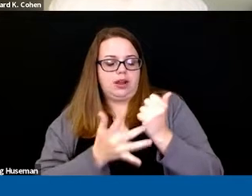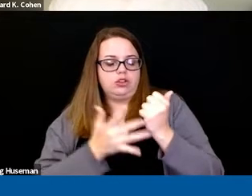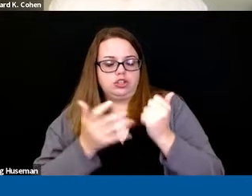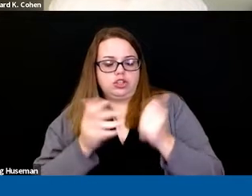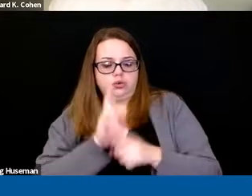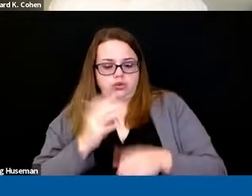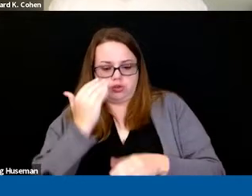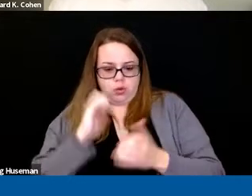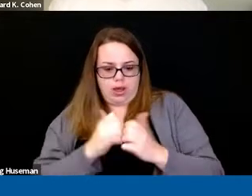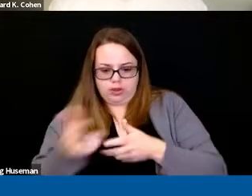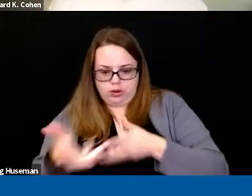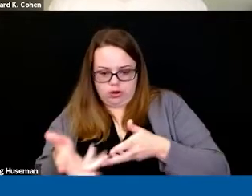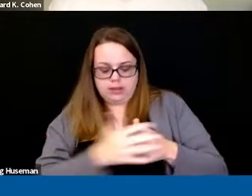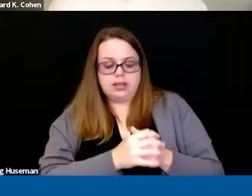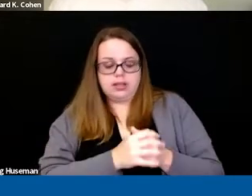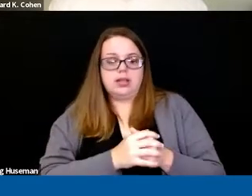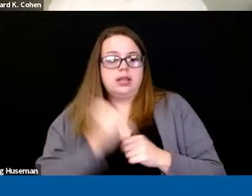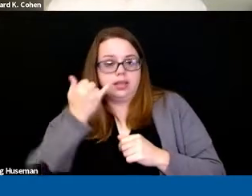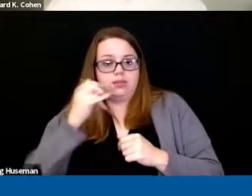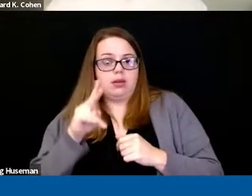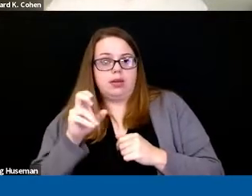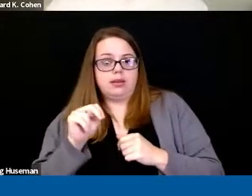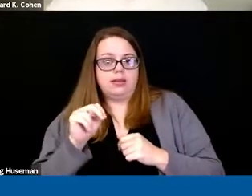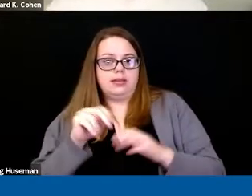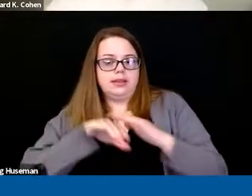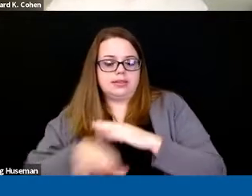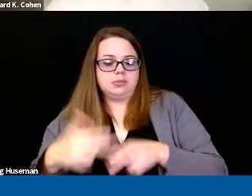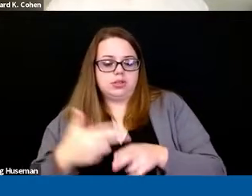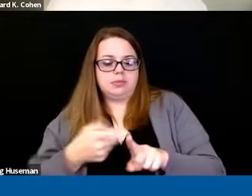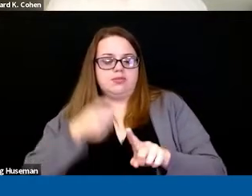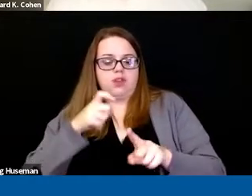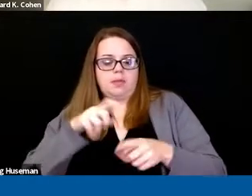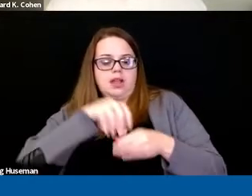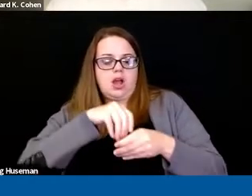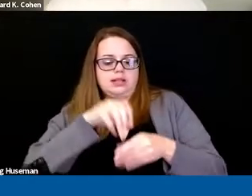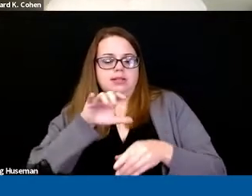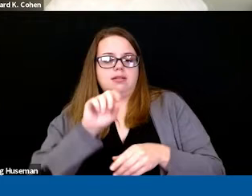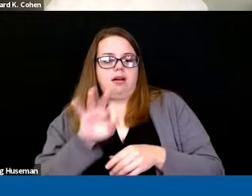In the case of a button, the accessible name comes from the contents of the button. Speaking of the contents,